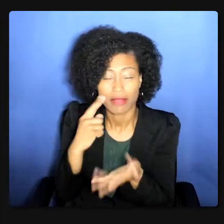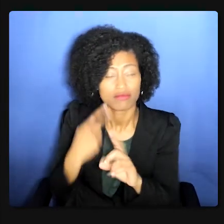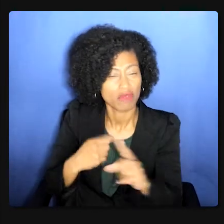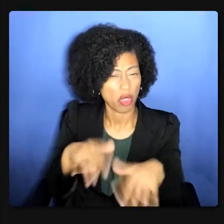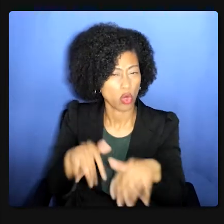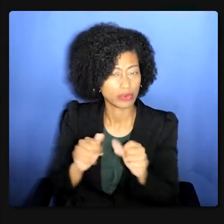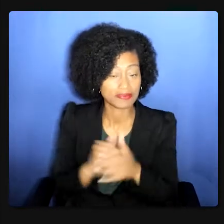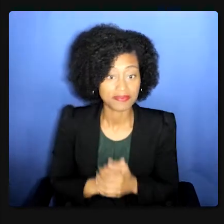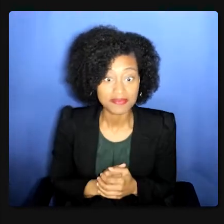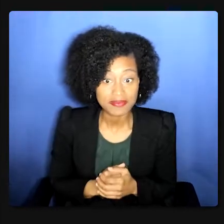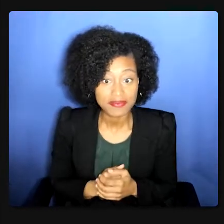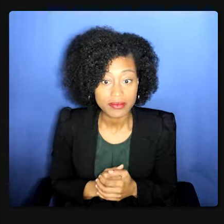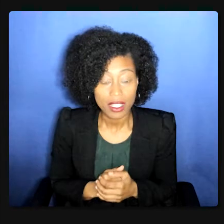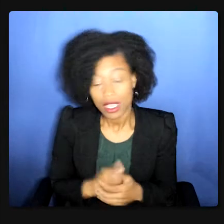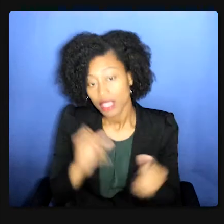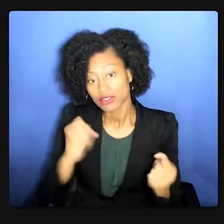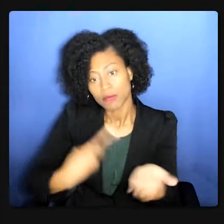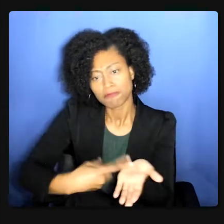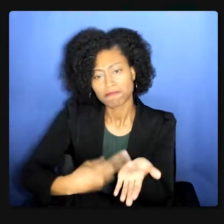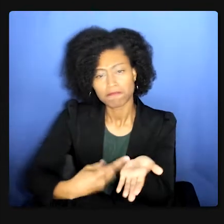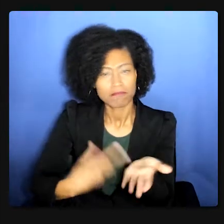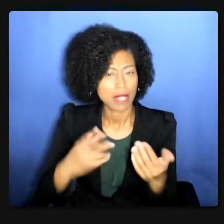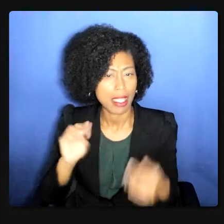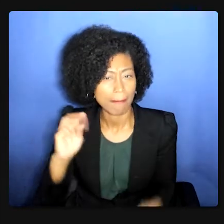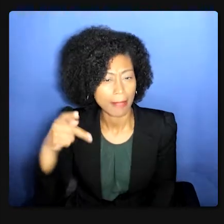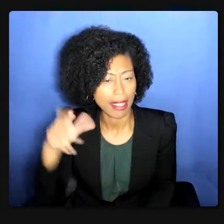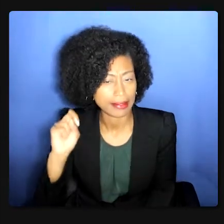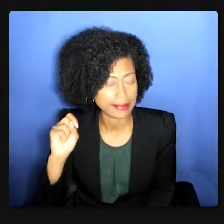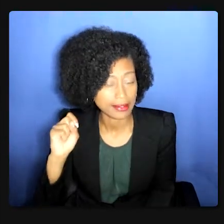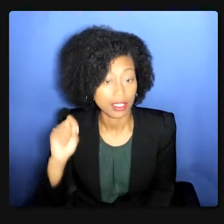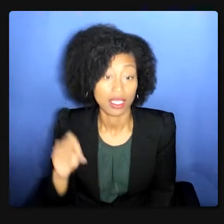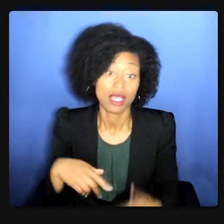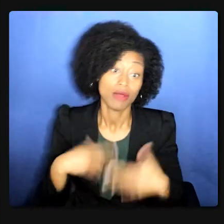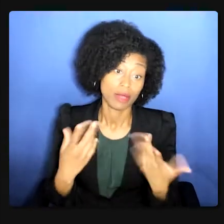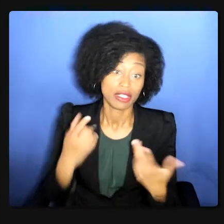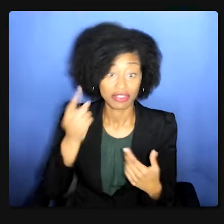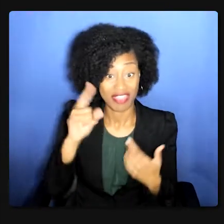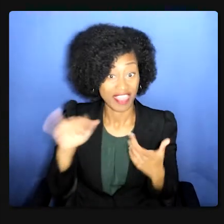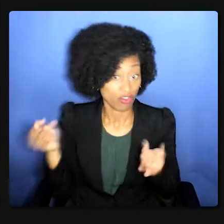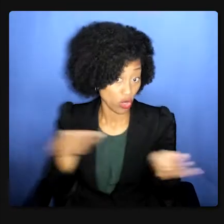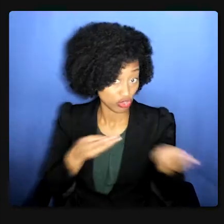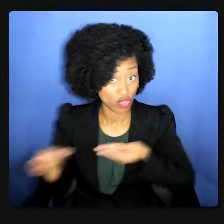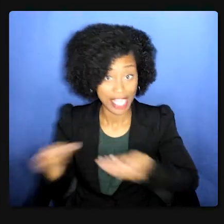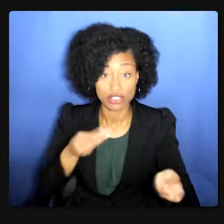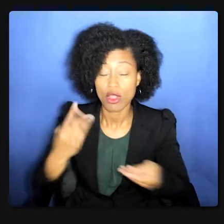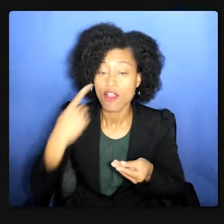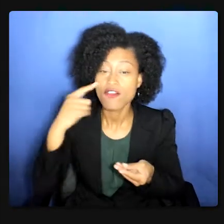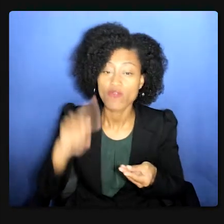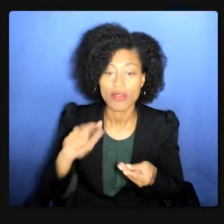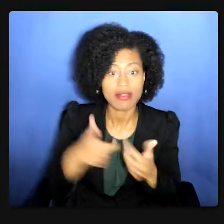So let's talk a bit about some details about MPS. MPS is a custom orchestrator for game servers.